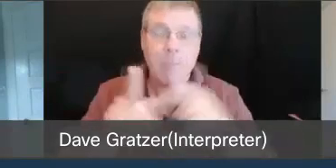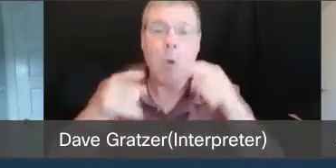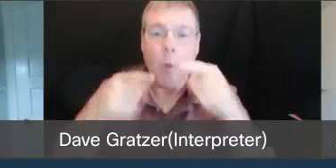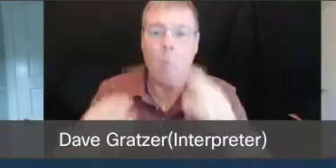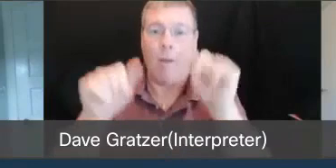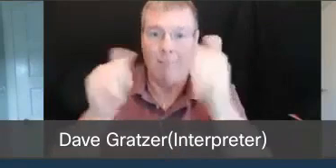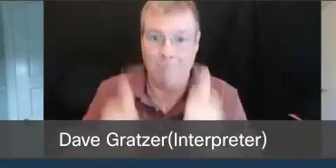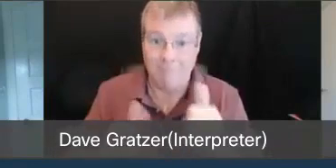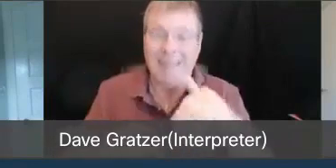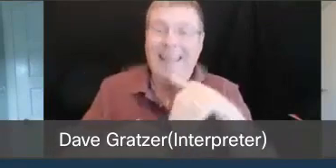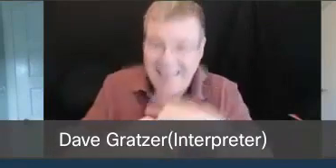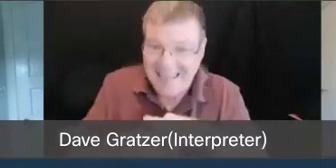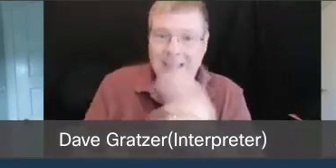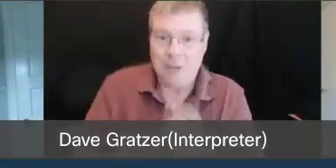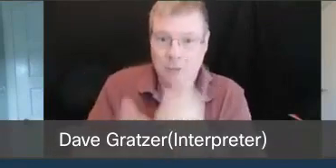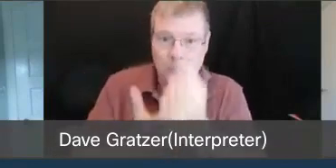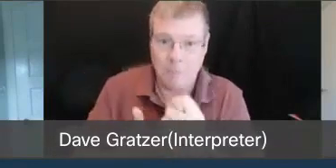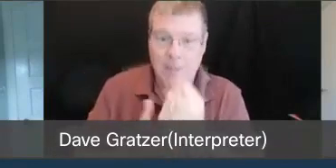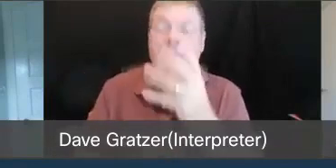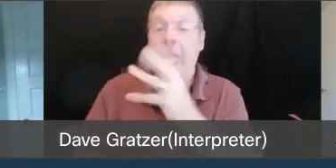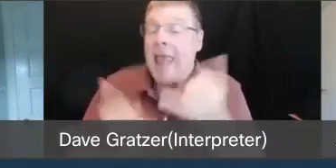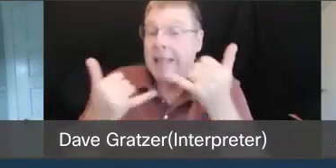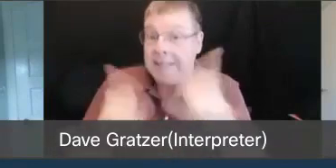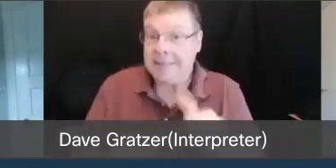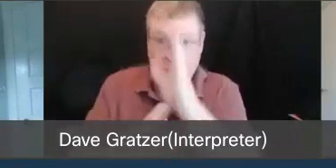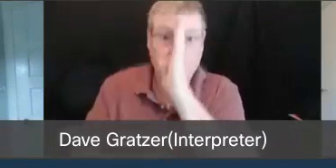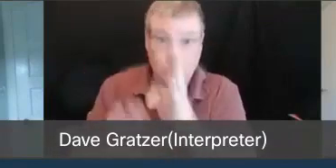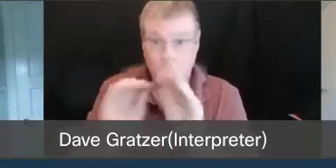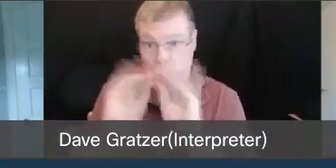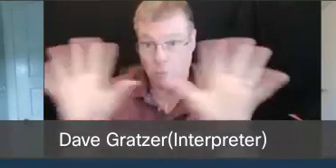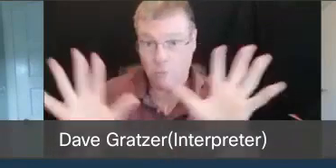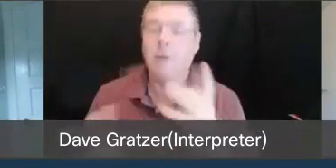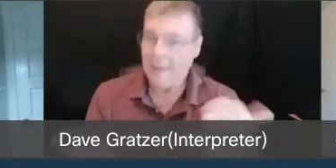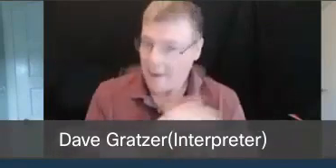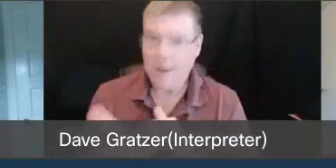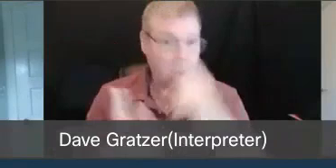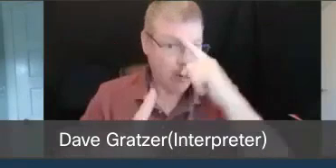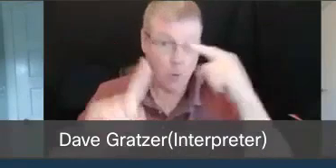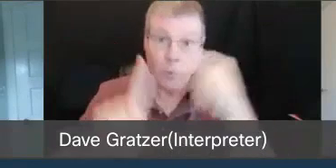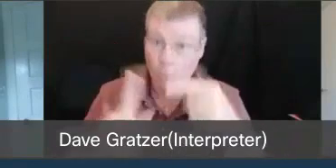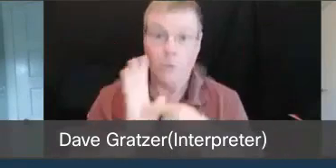and having those clean acts apologies spin. Because again our goal is to show, hey, we know he has